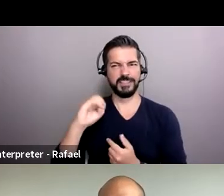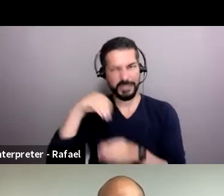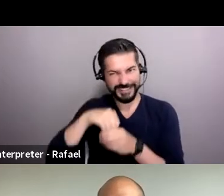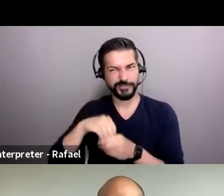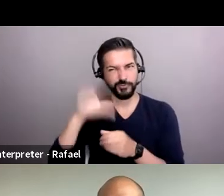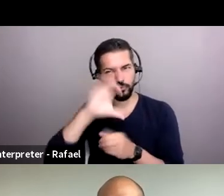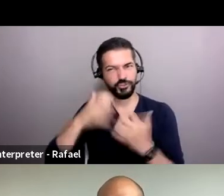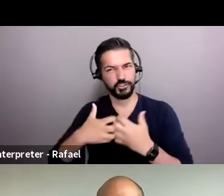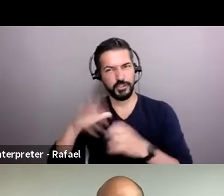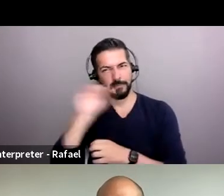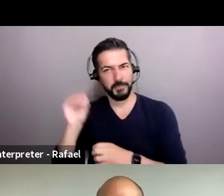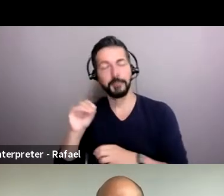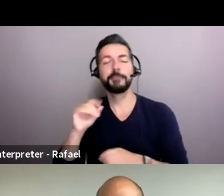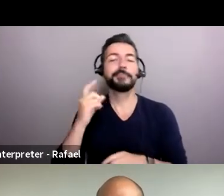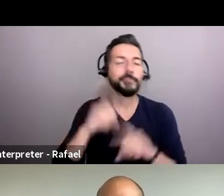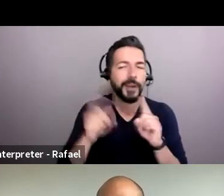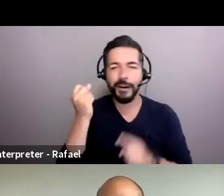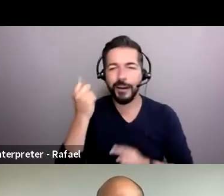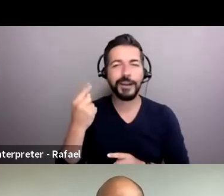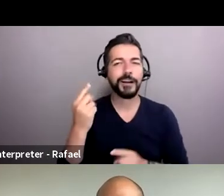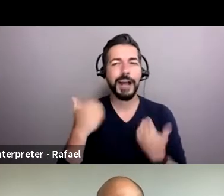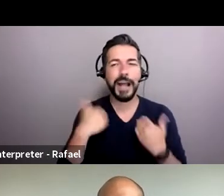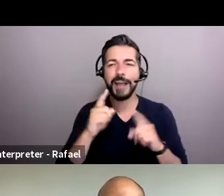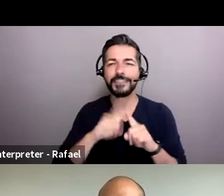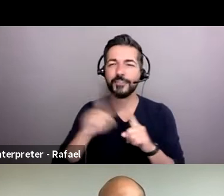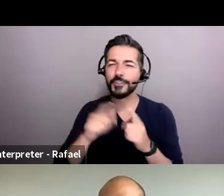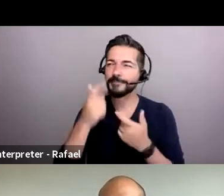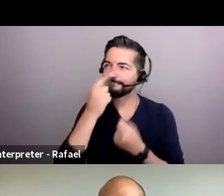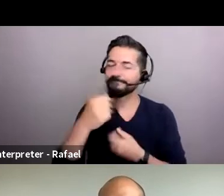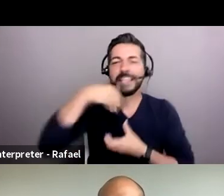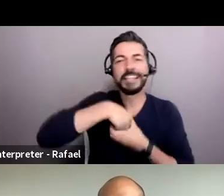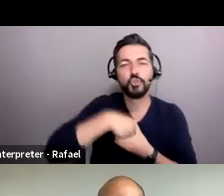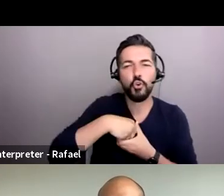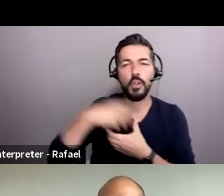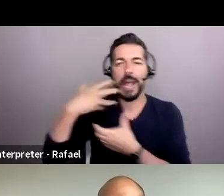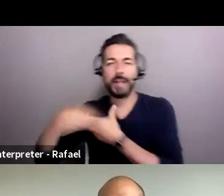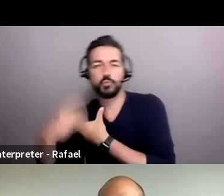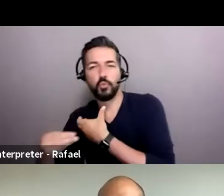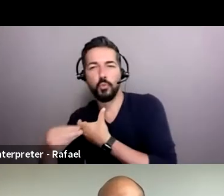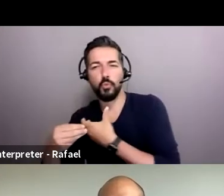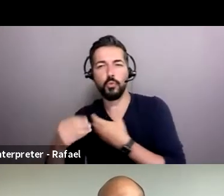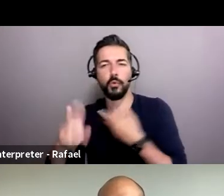But you have all these interesting internal external possibilities